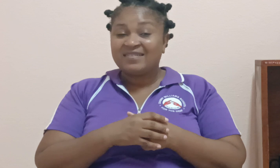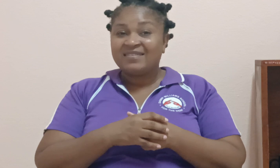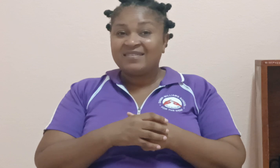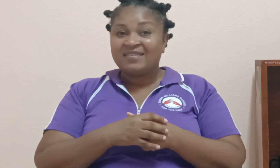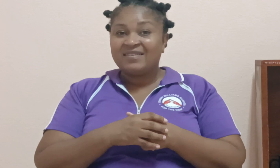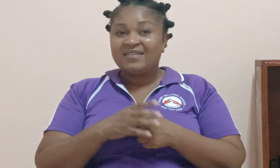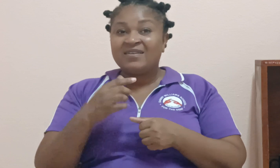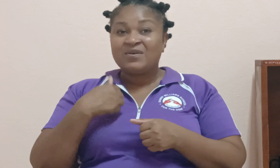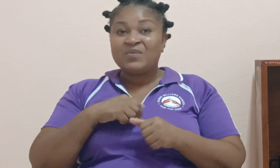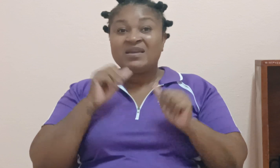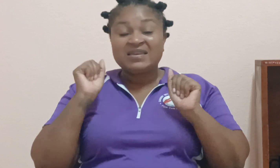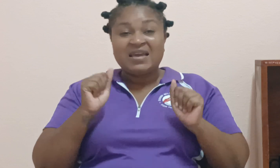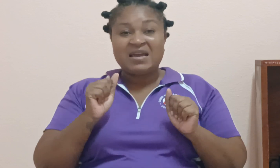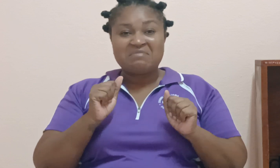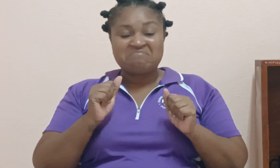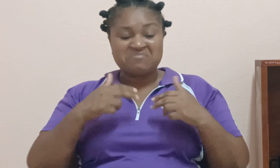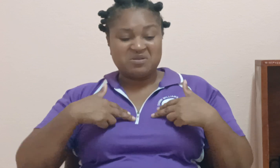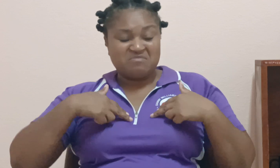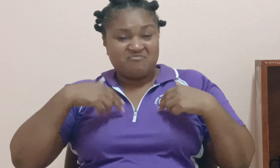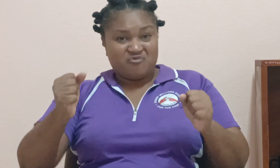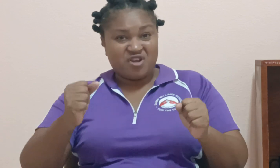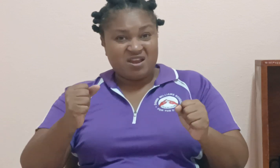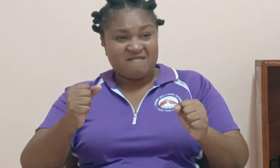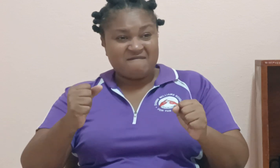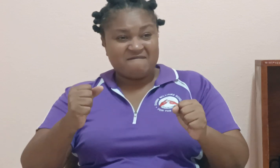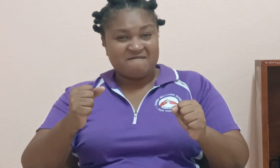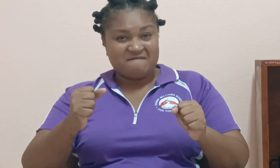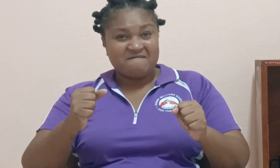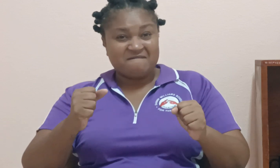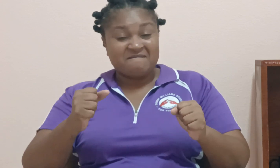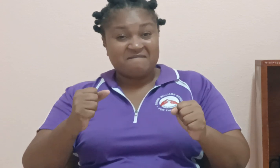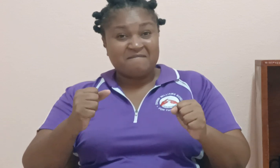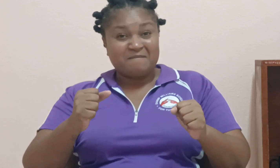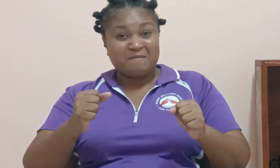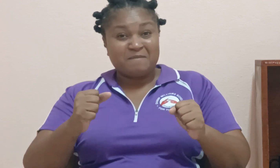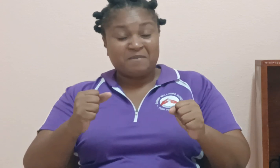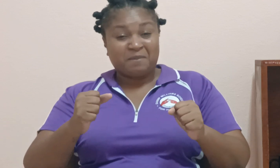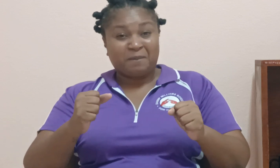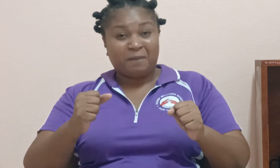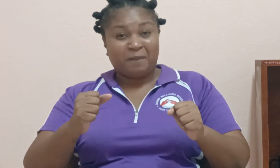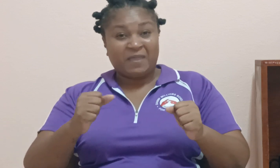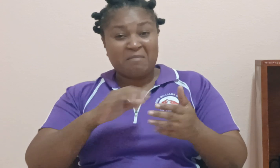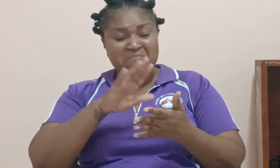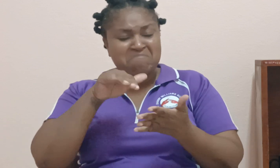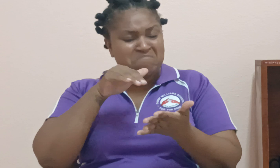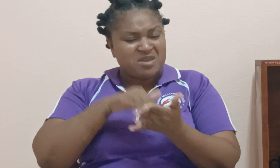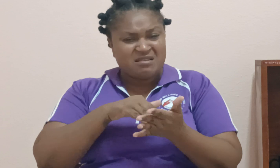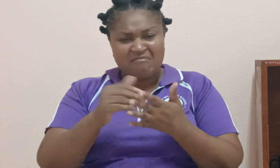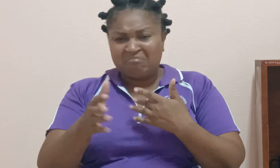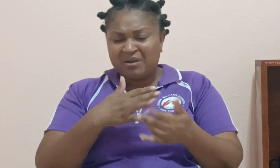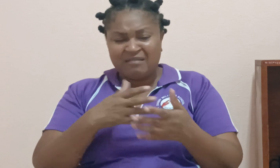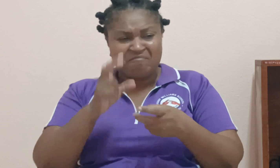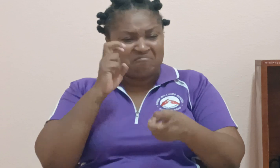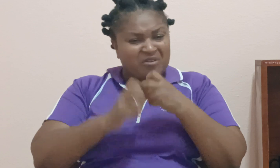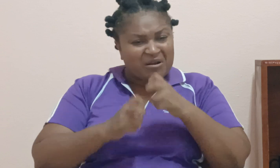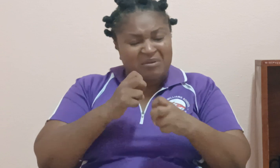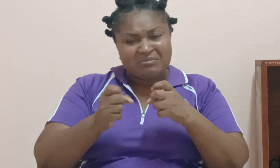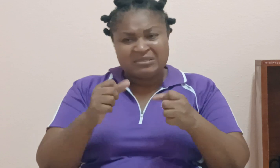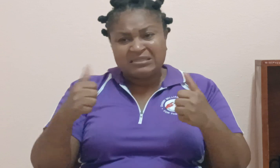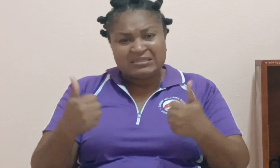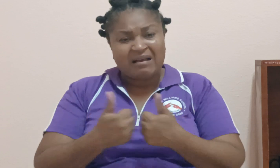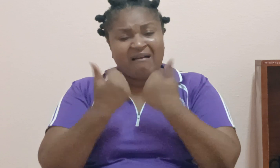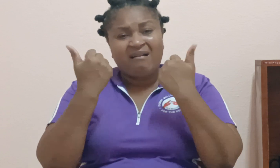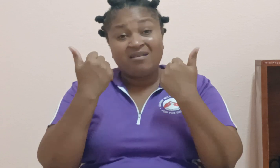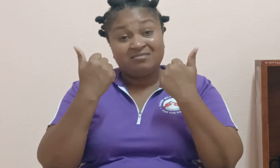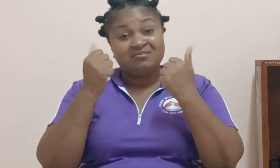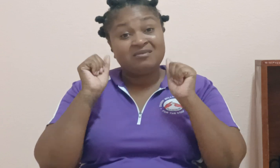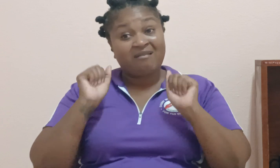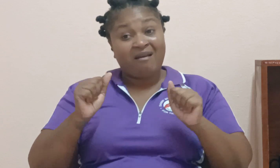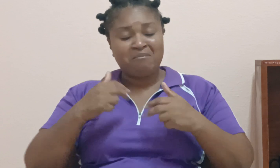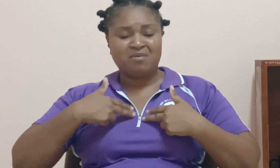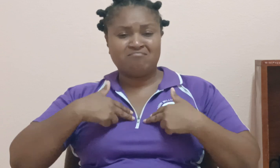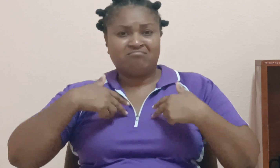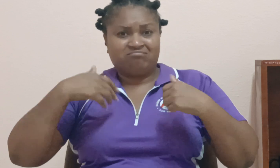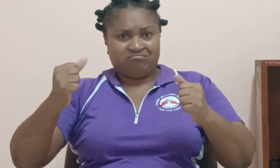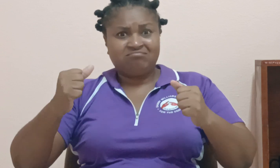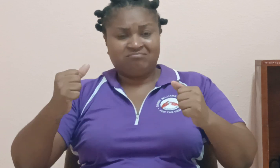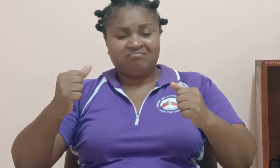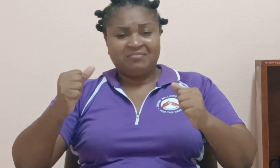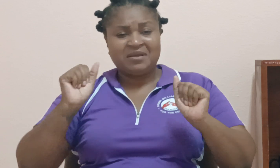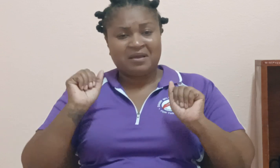WE CAN BE BOLD AND COURAGEOUS IN THE MIDST OF TRIALS AND CHALLENGES.